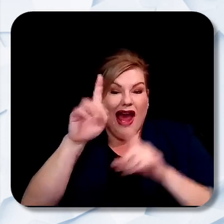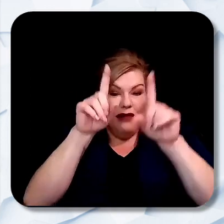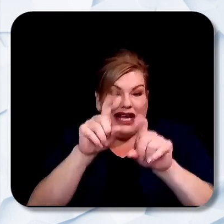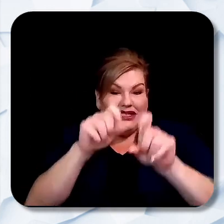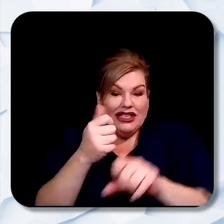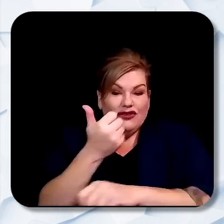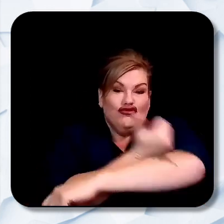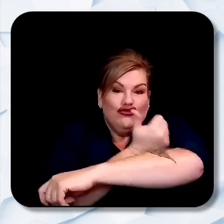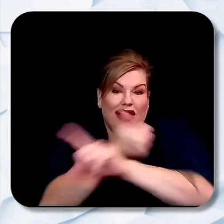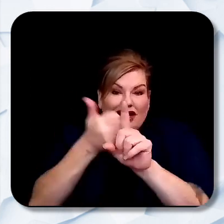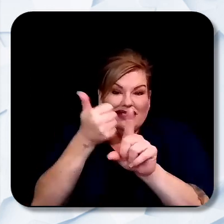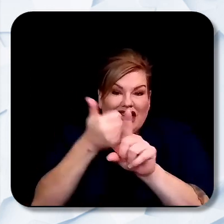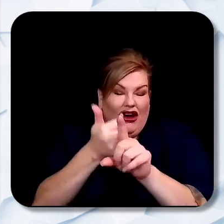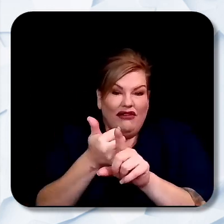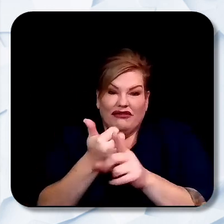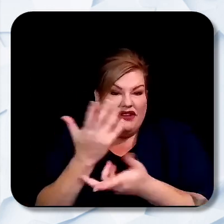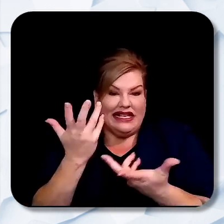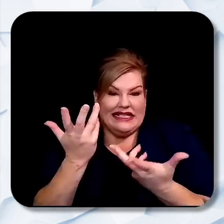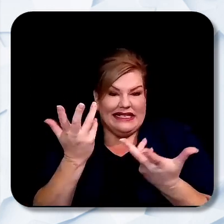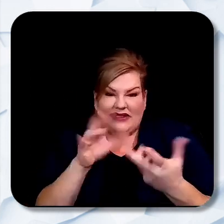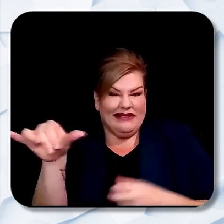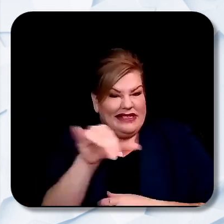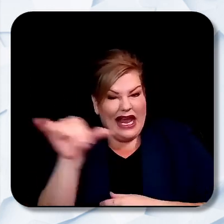is no different than fentanyl. No difference in strength or potency.